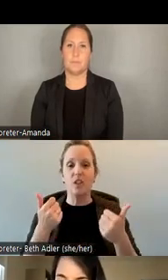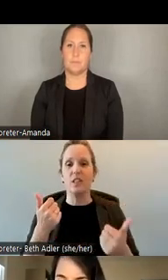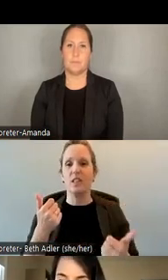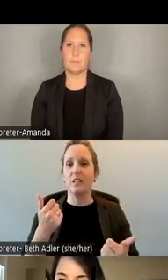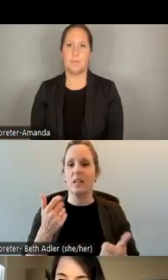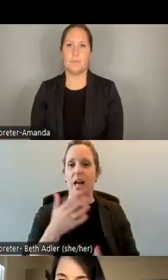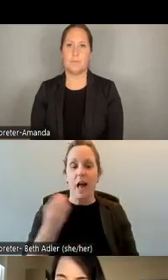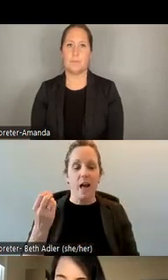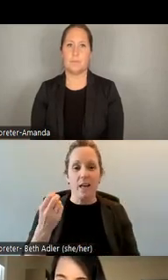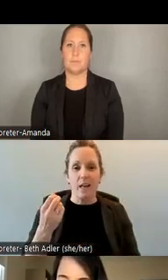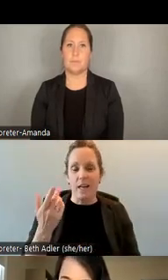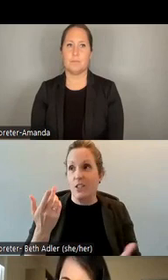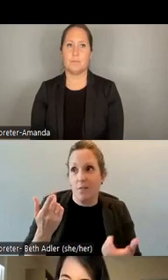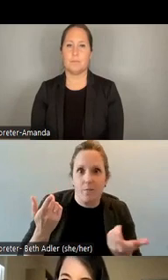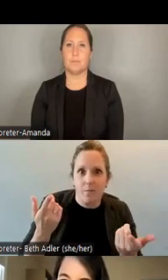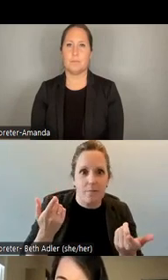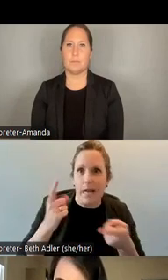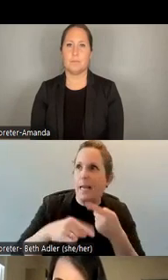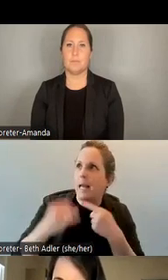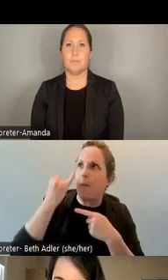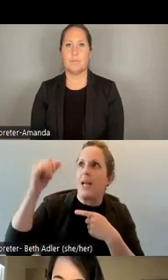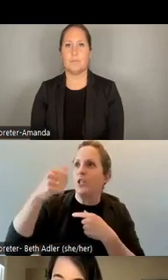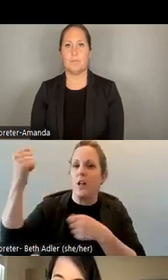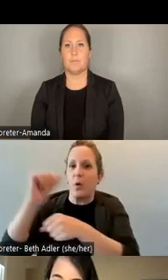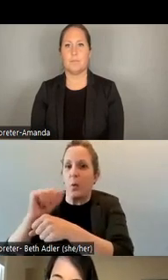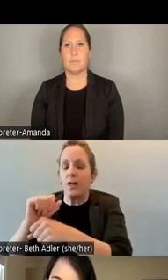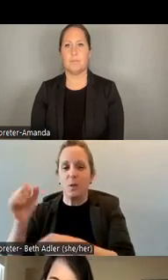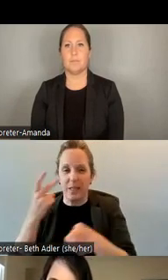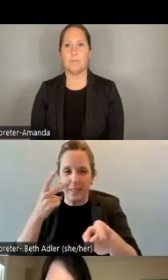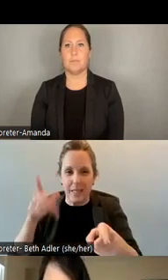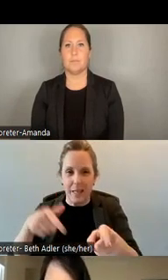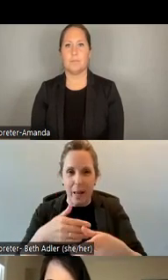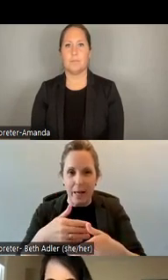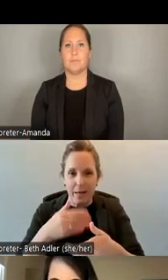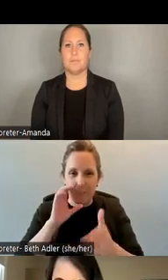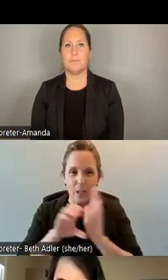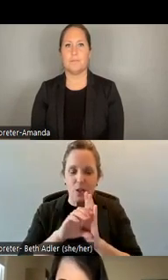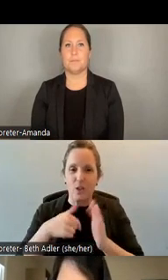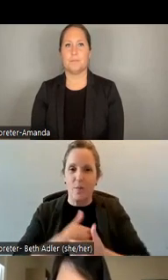else I'd rather be doing and you can see I'm also holding a newborn baby at the time and my daughter